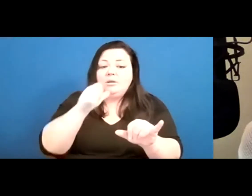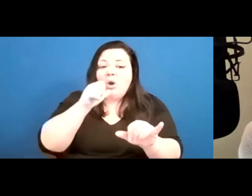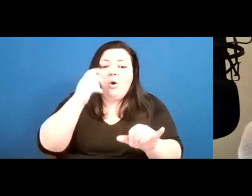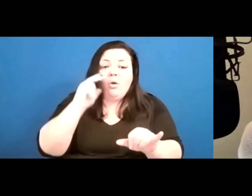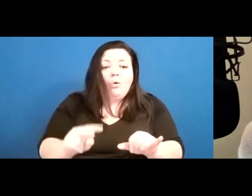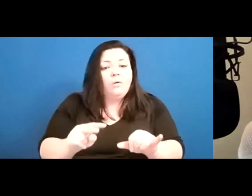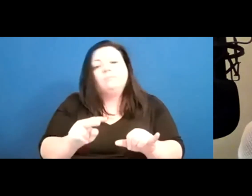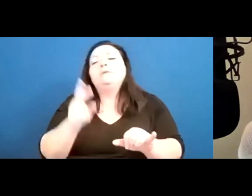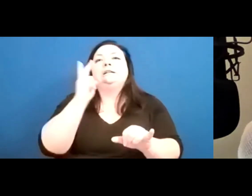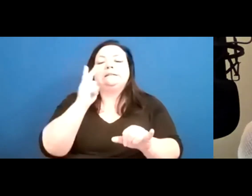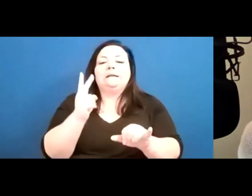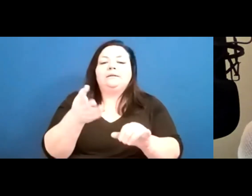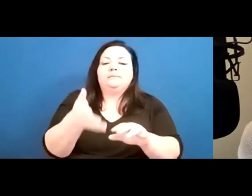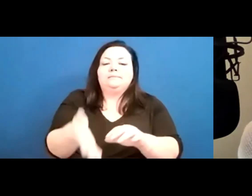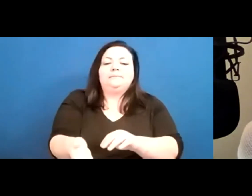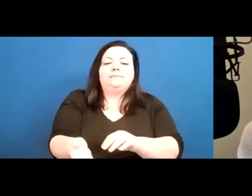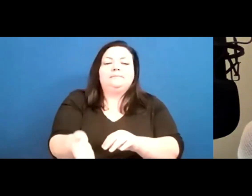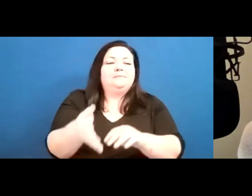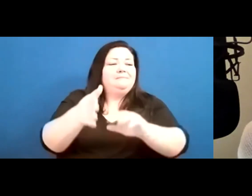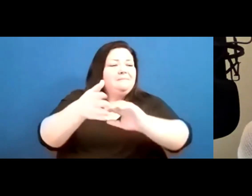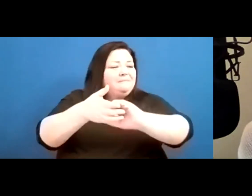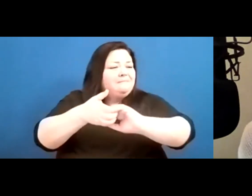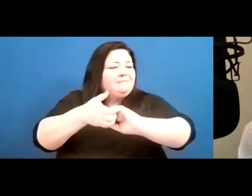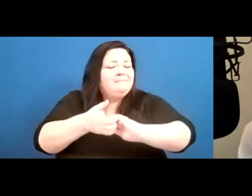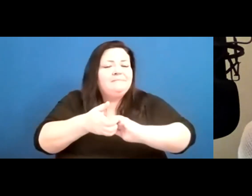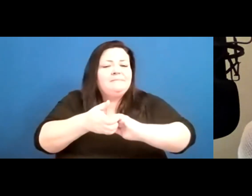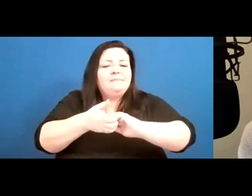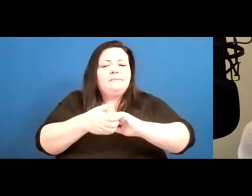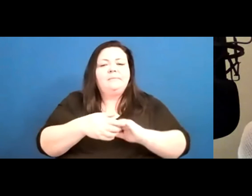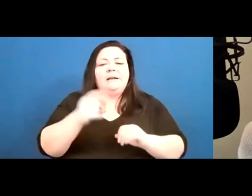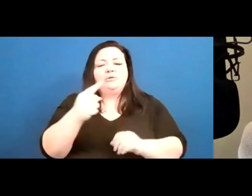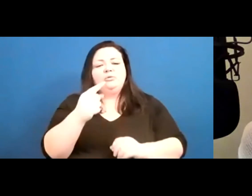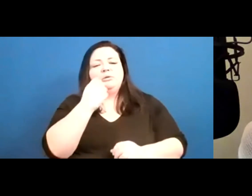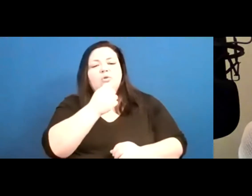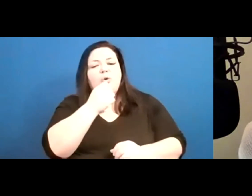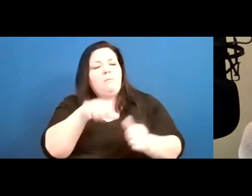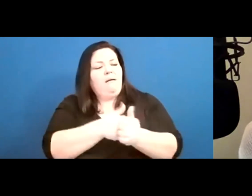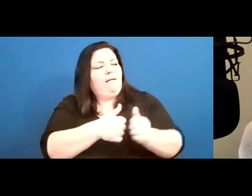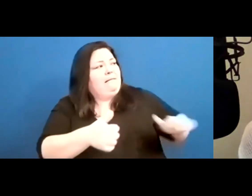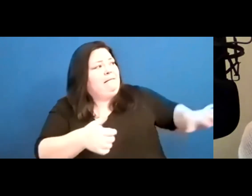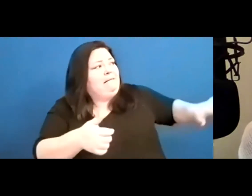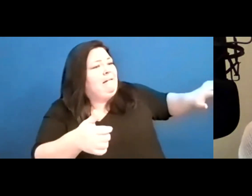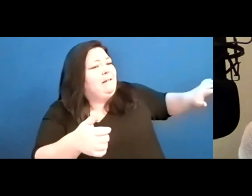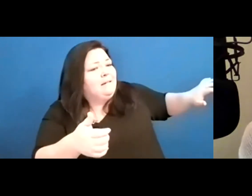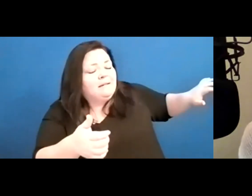to offer the tips of his fingers back to the smaller girl/ behind him. I want the children/